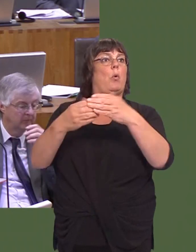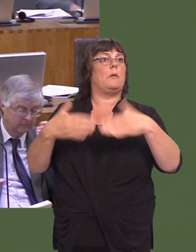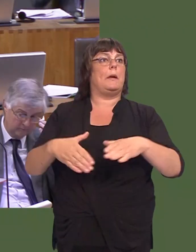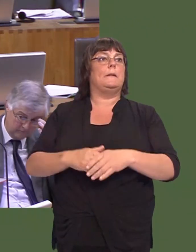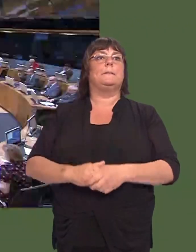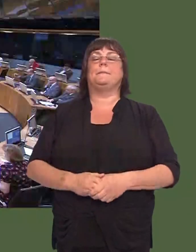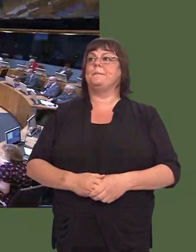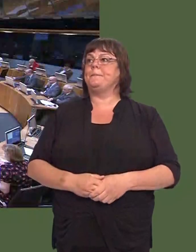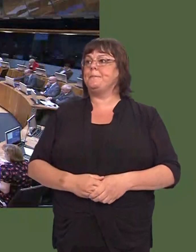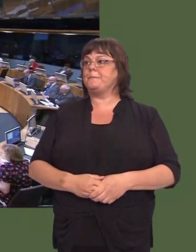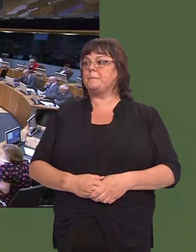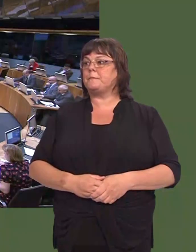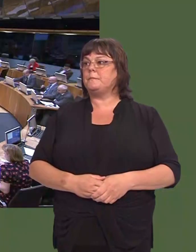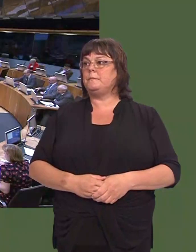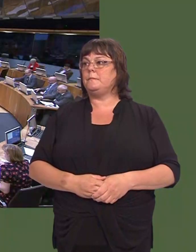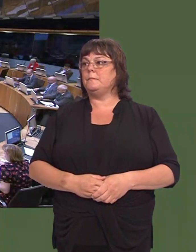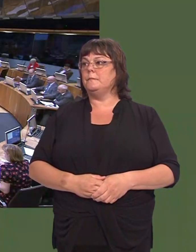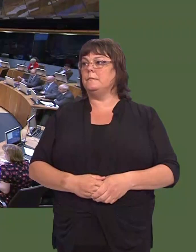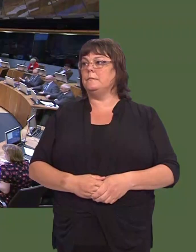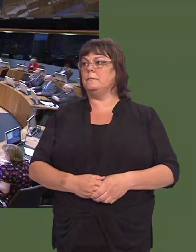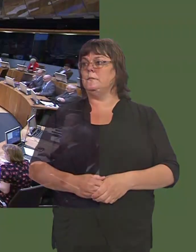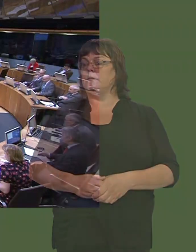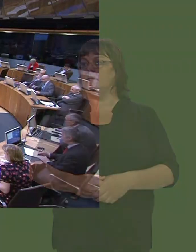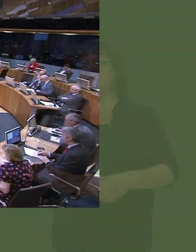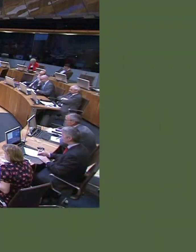boards. Y Llywydd / The Llywydd: Thank you, First Minister.